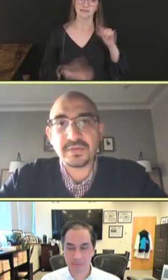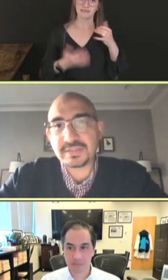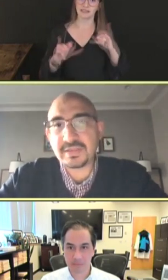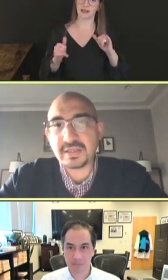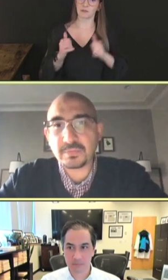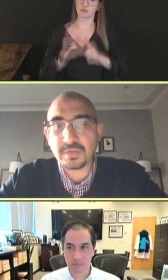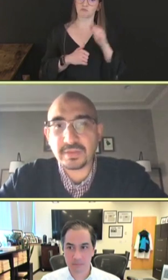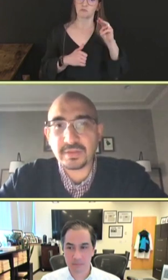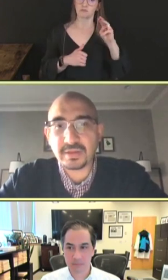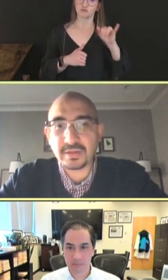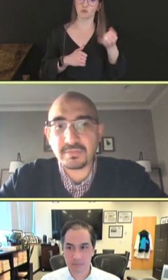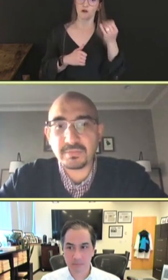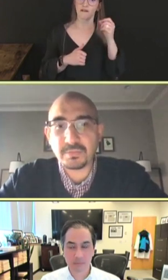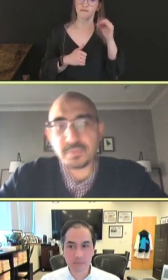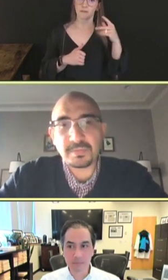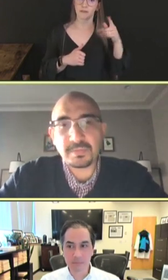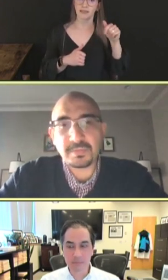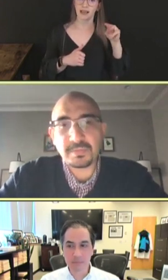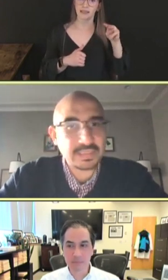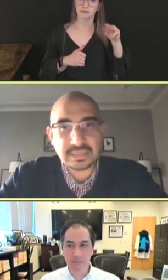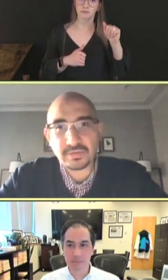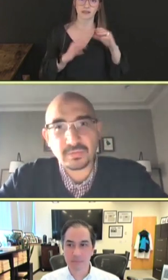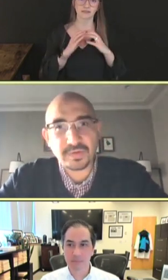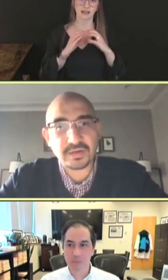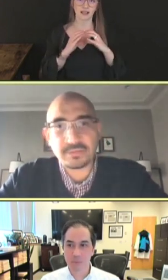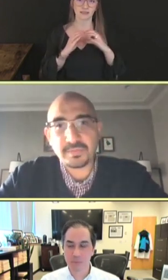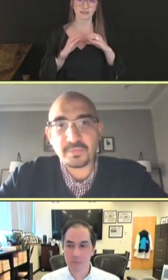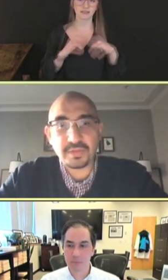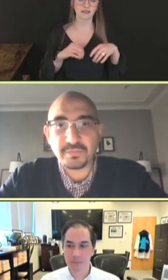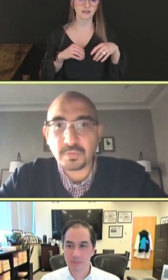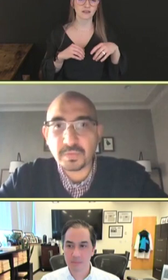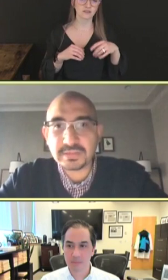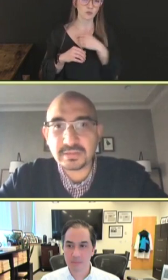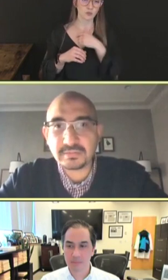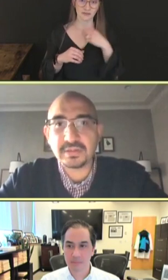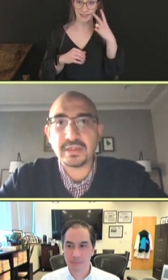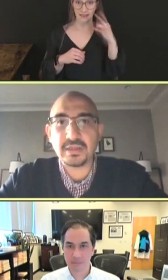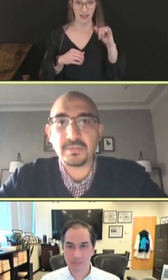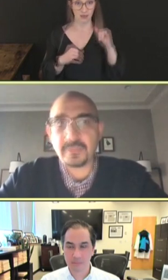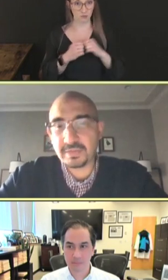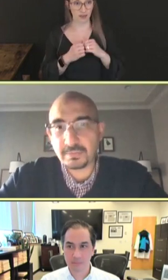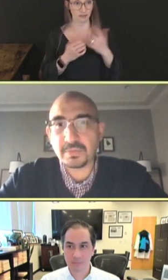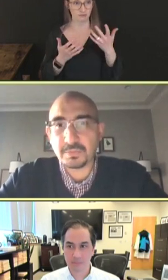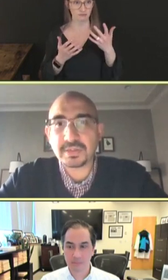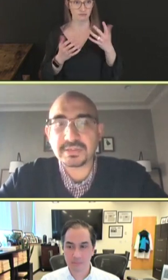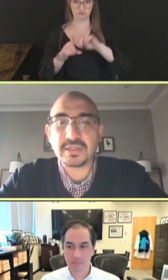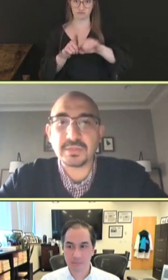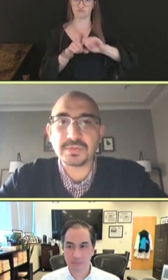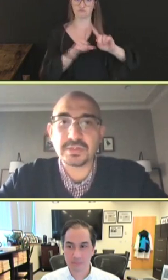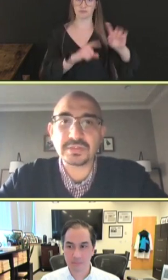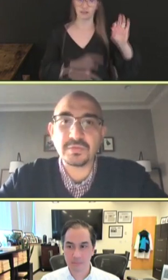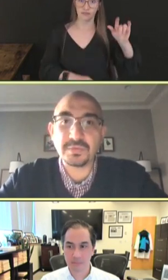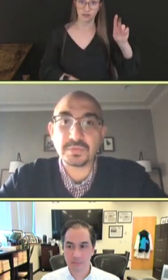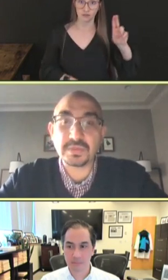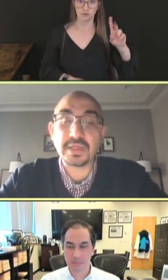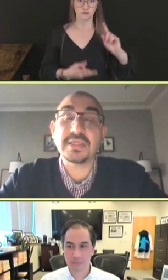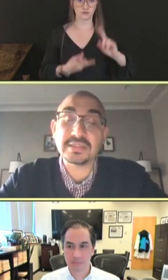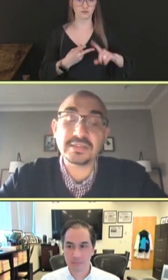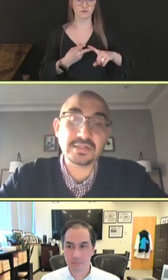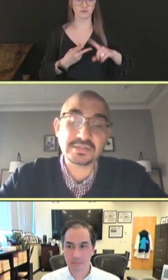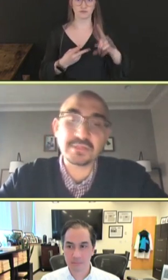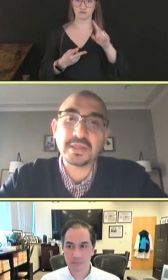basically over with influenza, with -- we have seen it with SARS-CoV-2 spike. Yes, there's some